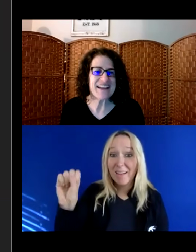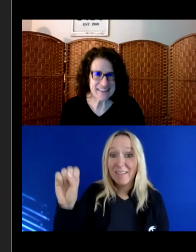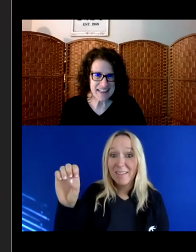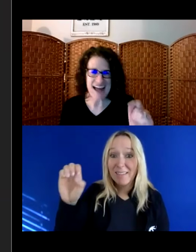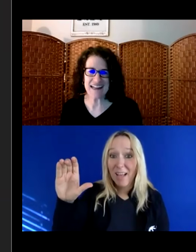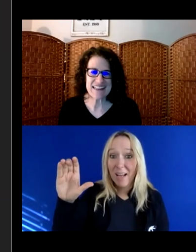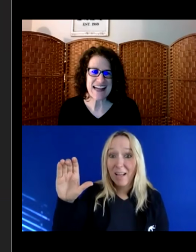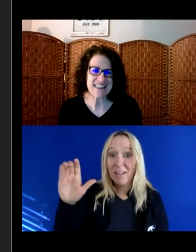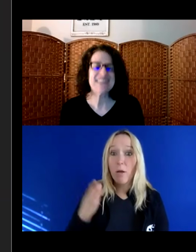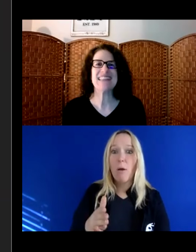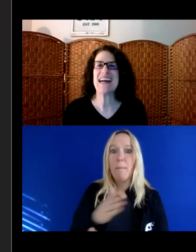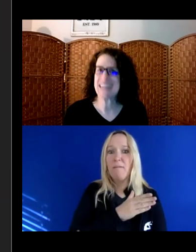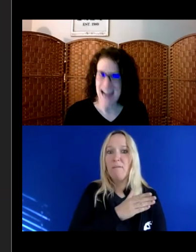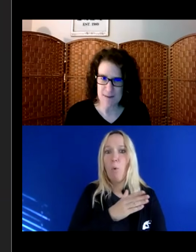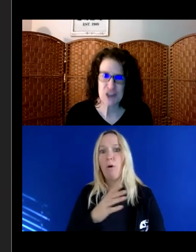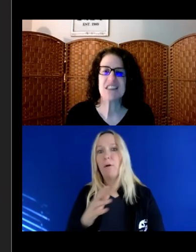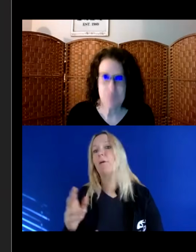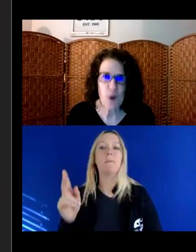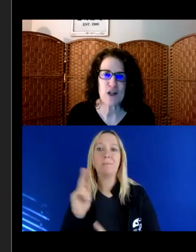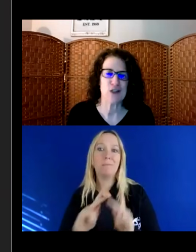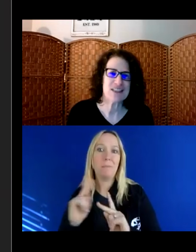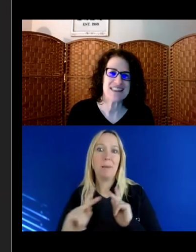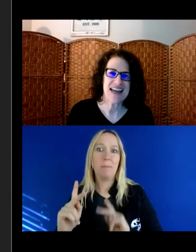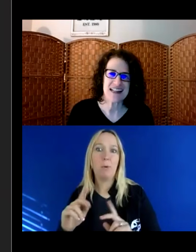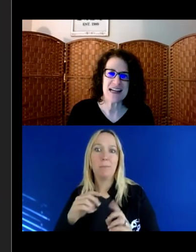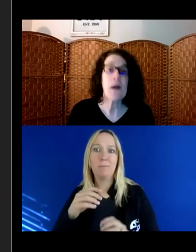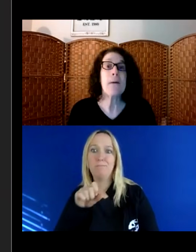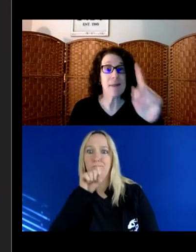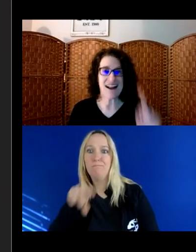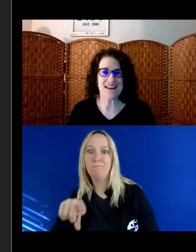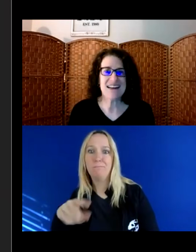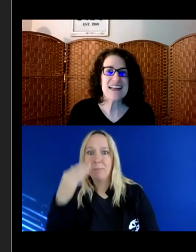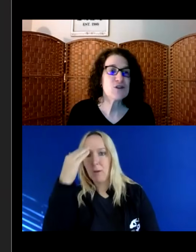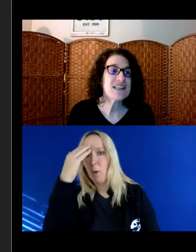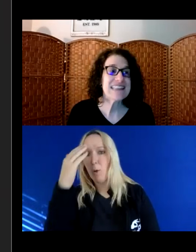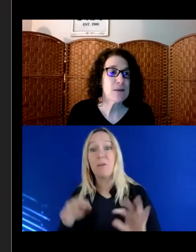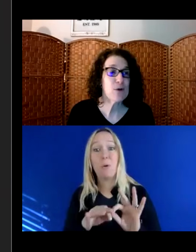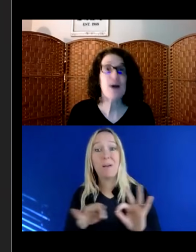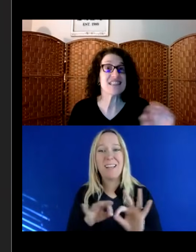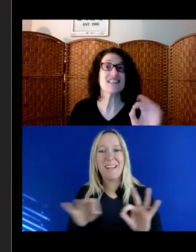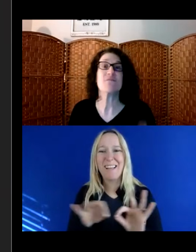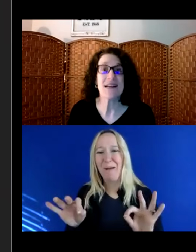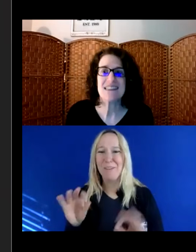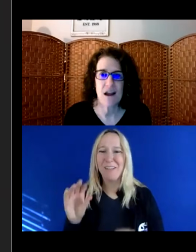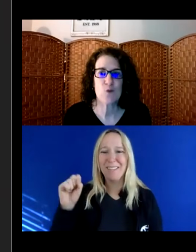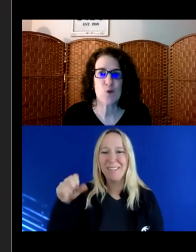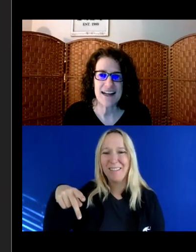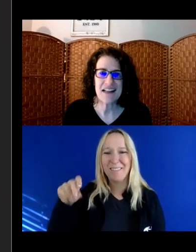Exactly, Destiny said, "caption spoilers." Exactly. But, here is an example of suspense done right.